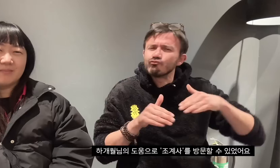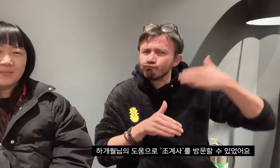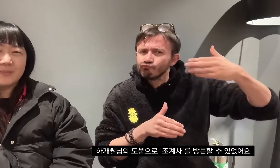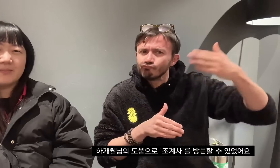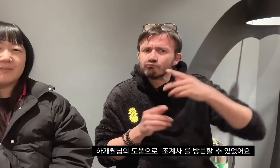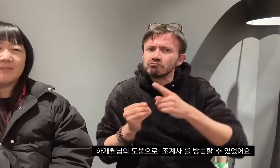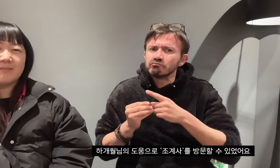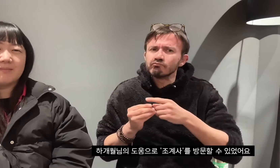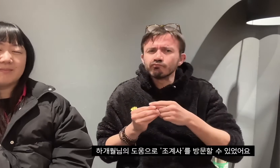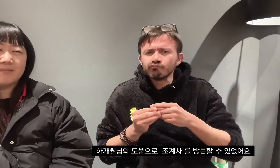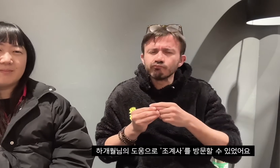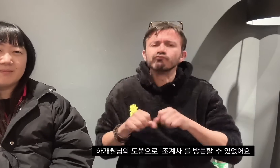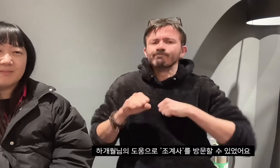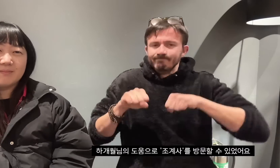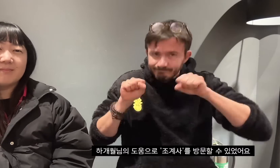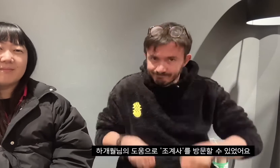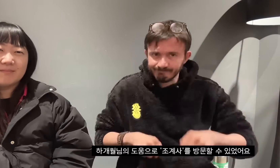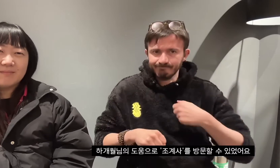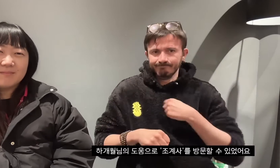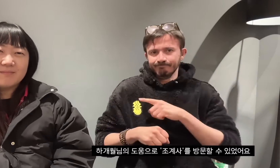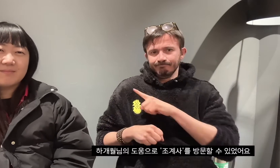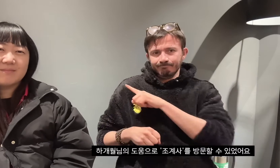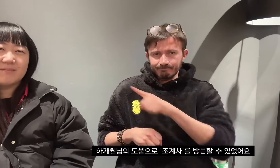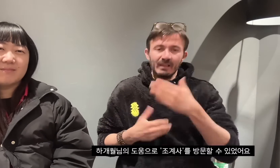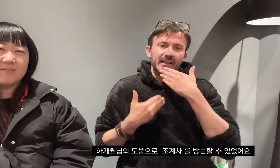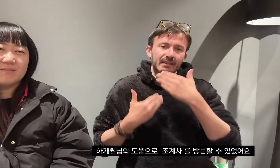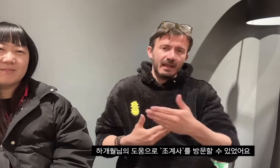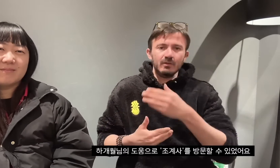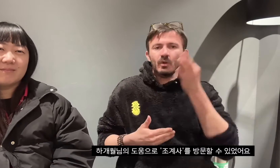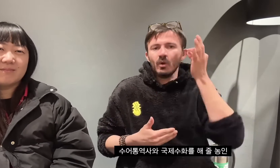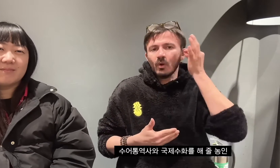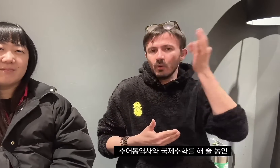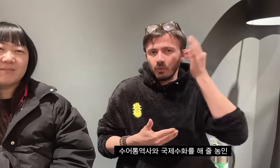but with the help of Hamonthly, I was able to visit 'Jogyesa Temple'.